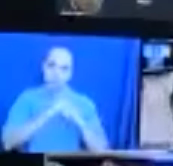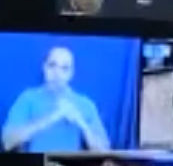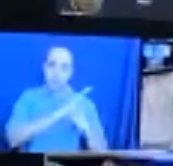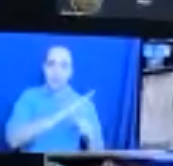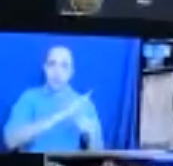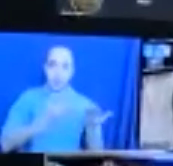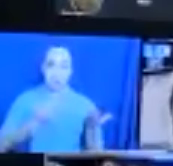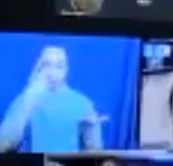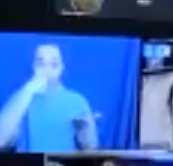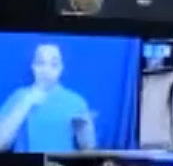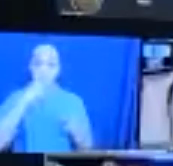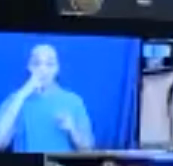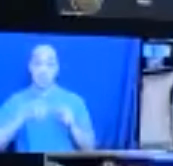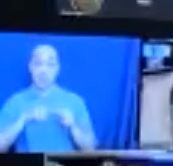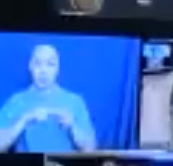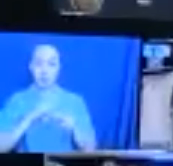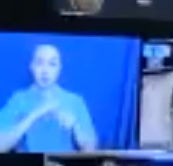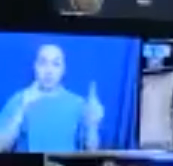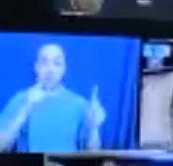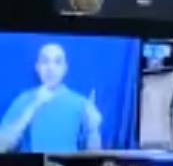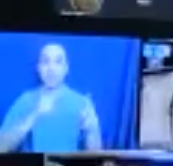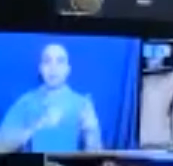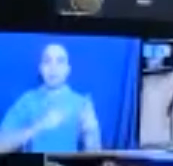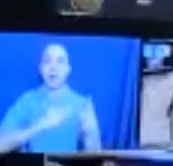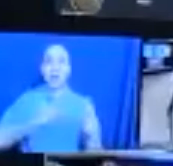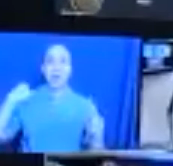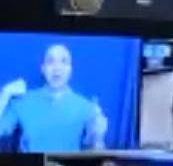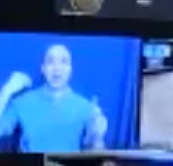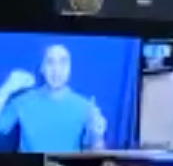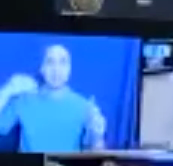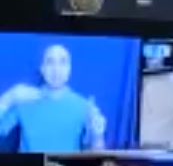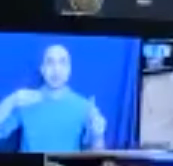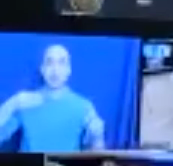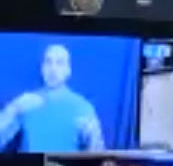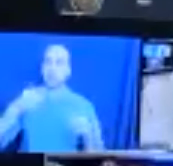FOR ME THIS IS FUN, BUT I'M SURE FOR MY ANCESTORS --